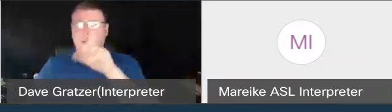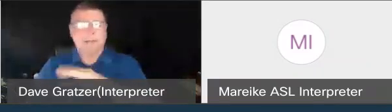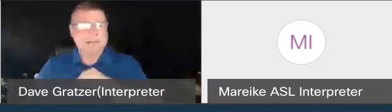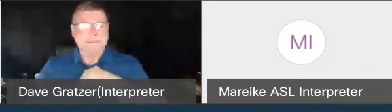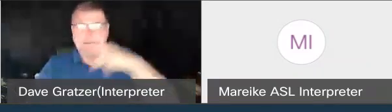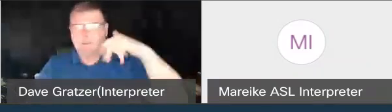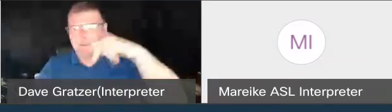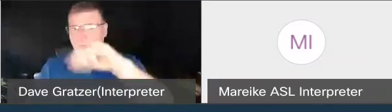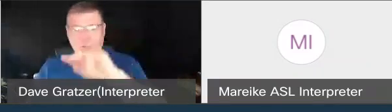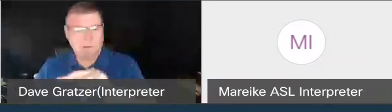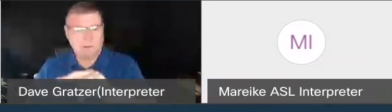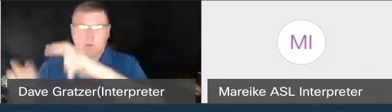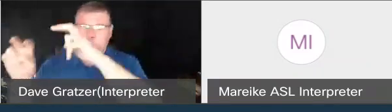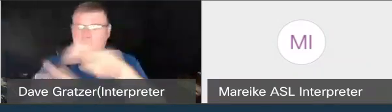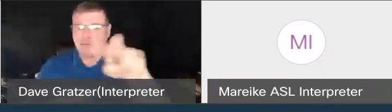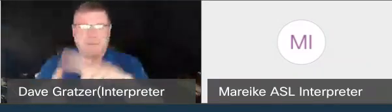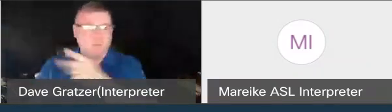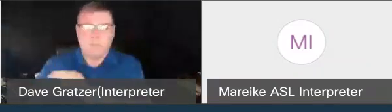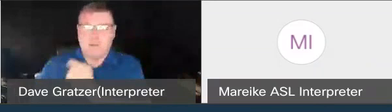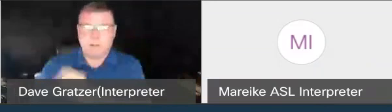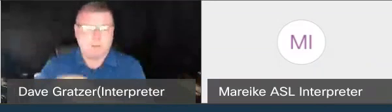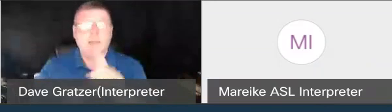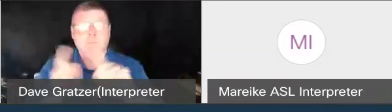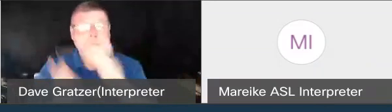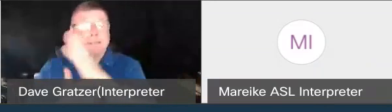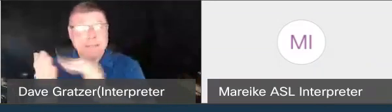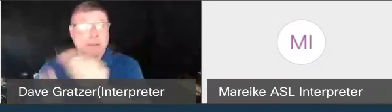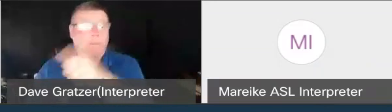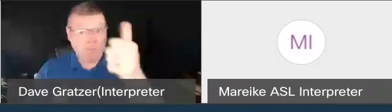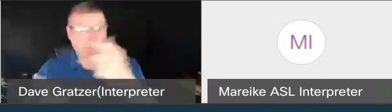or transfers from hospital. Although, other programs in other communities do.